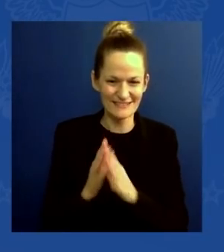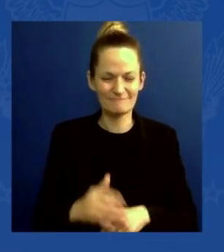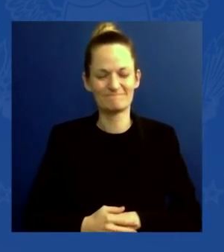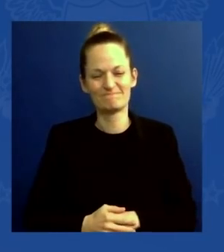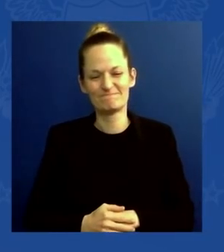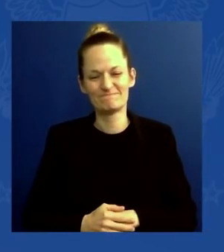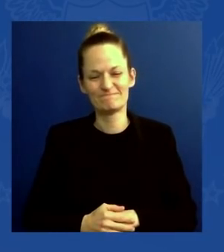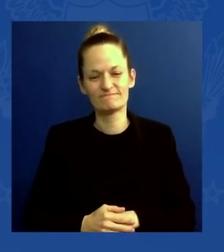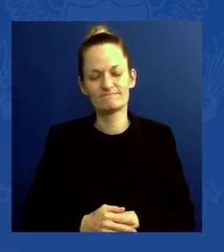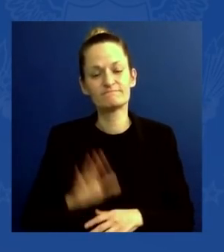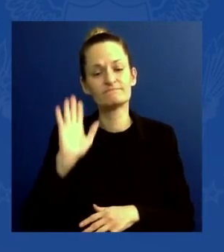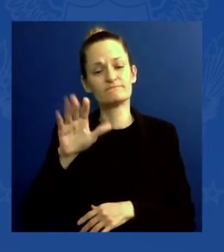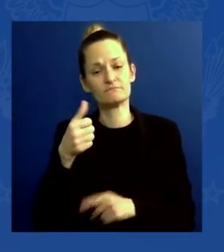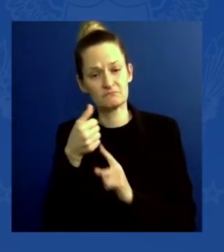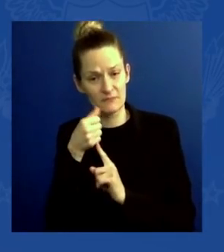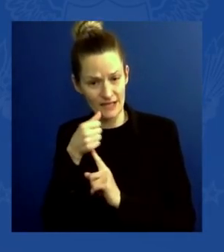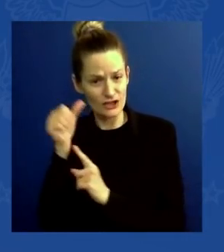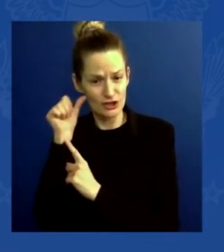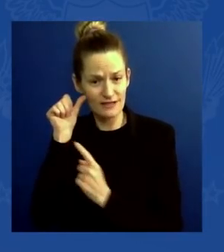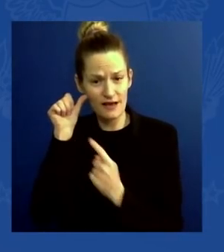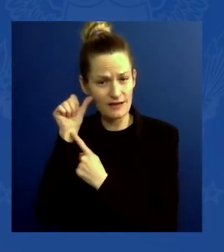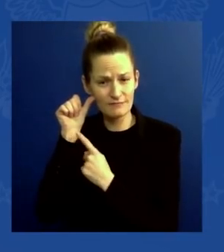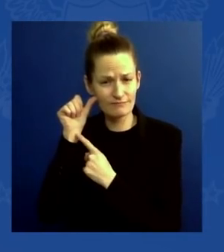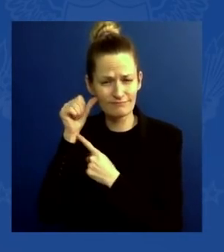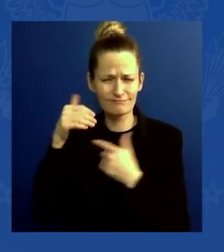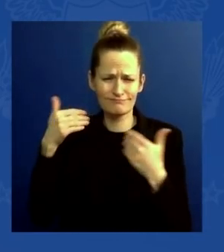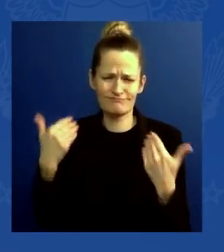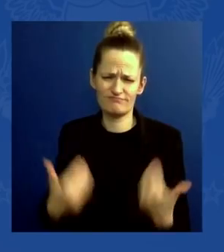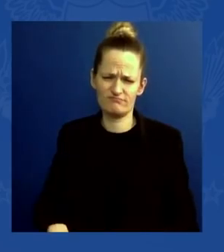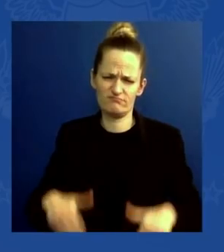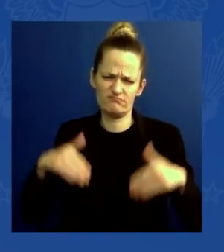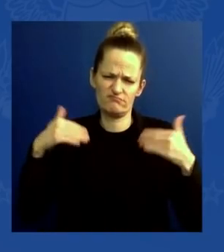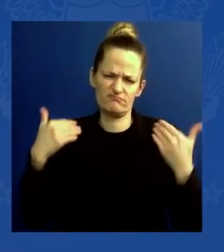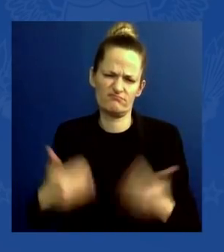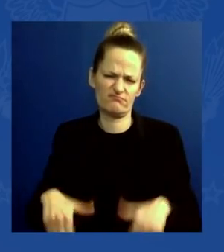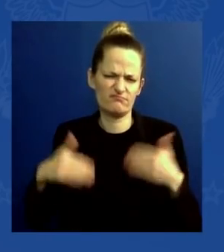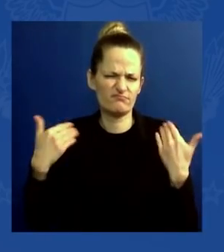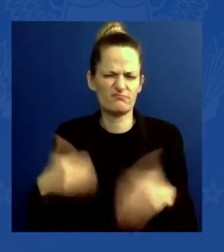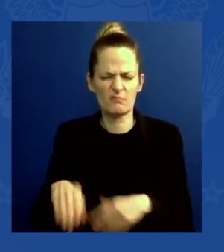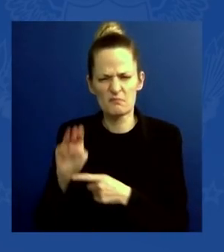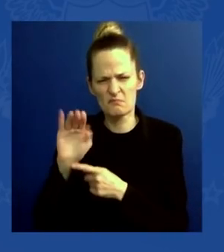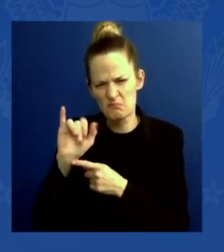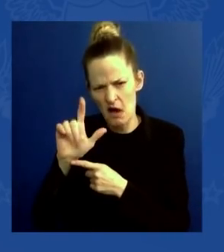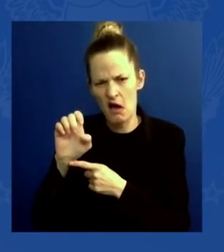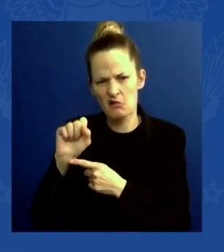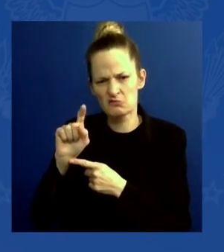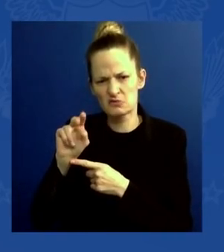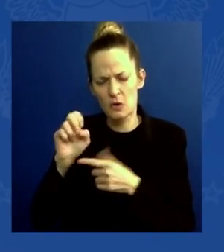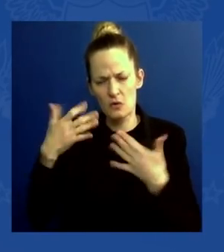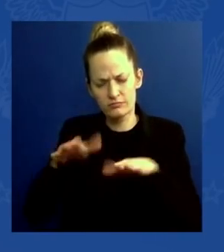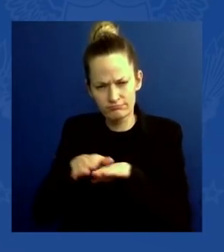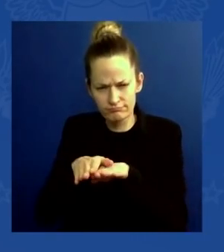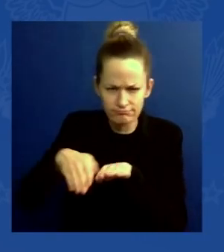We learned that our economy created 5.6 million jobs since we took office on January 20th,